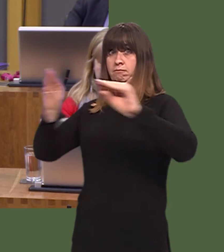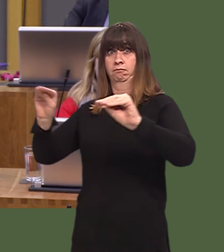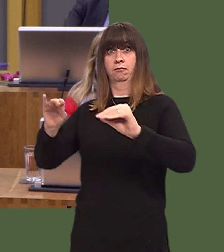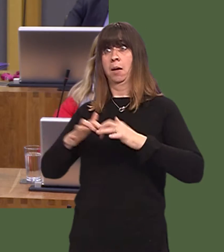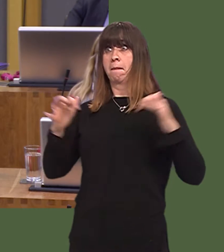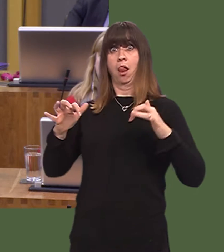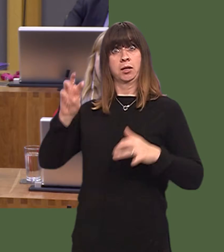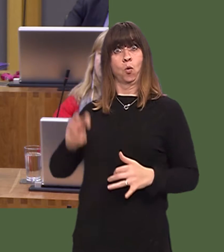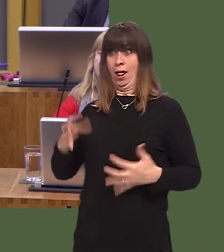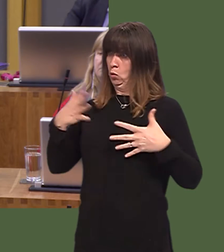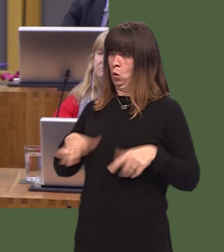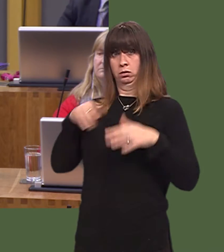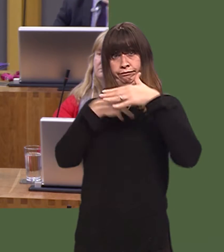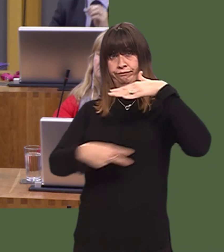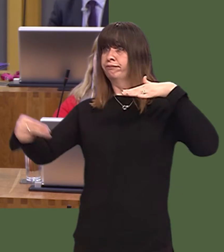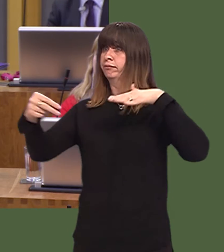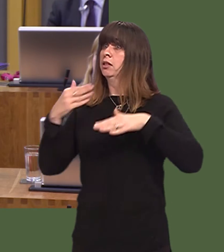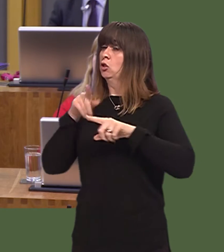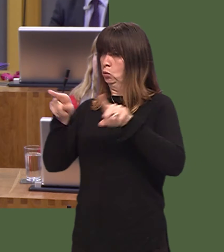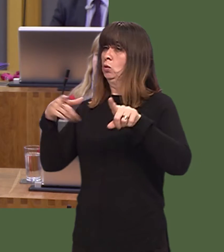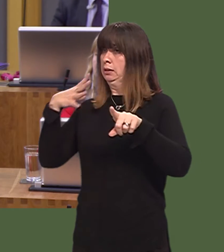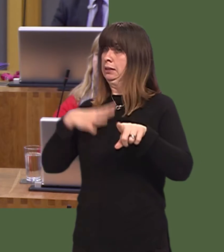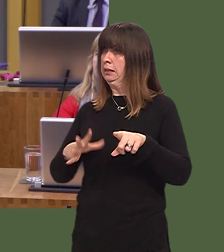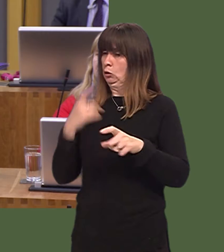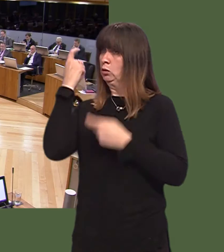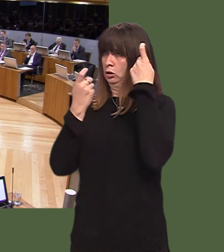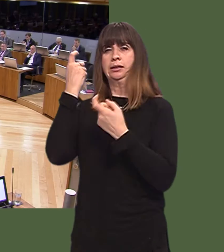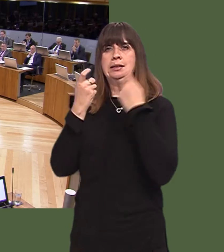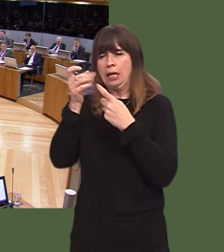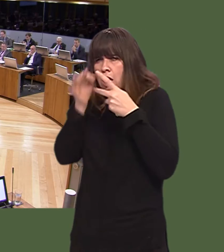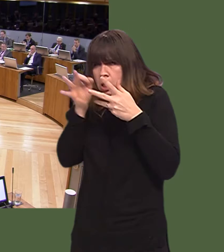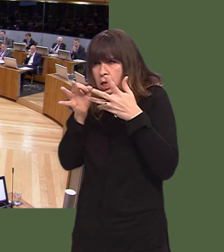of Wales and therefore is a view that they should take into detailed consideration.